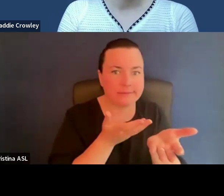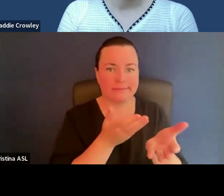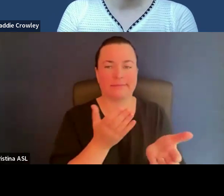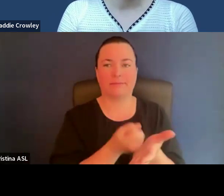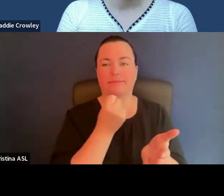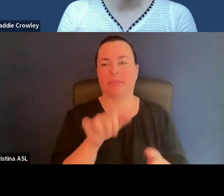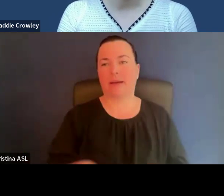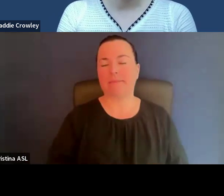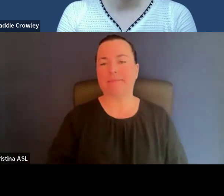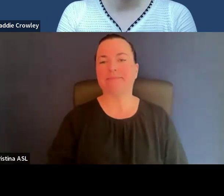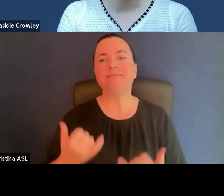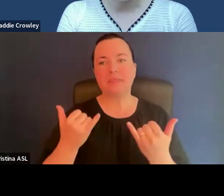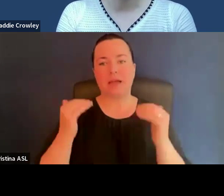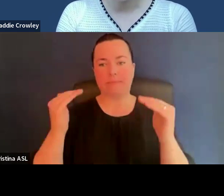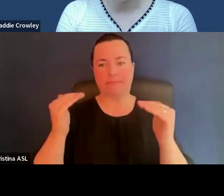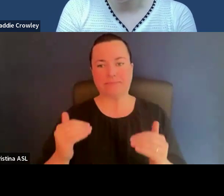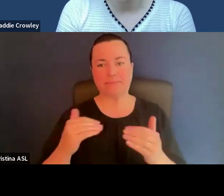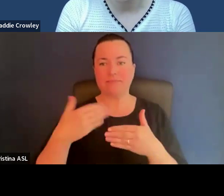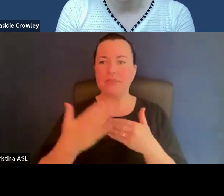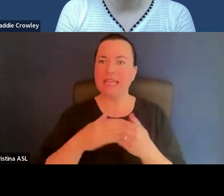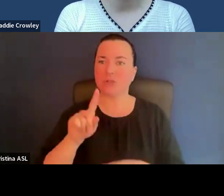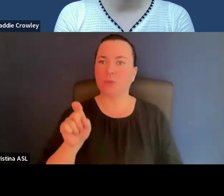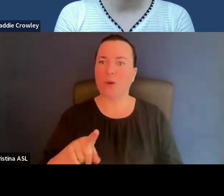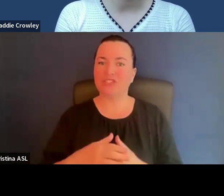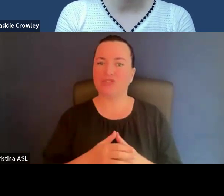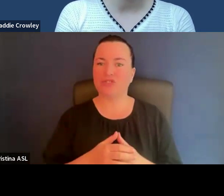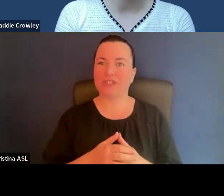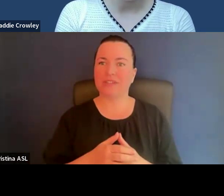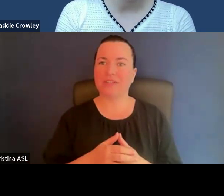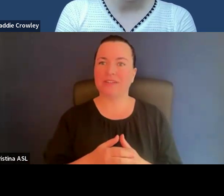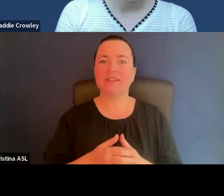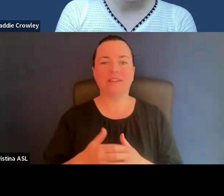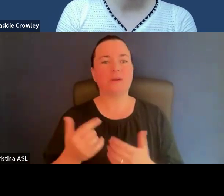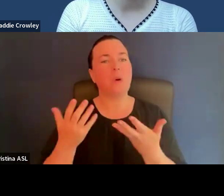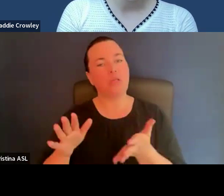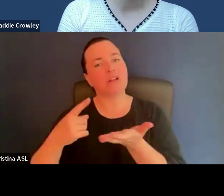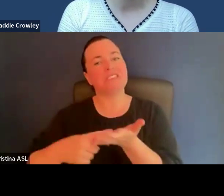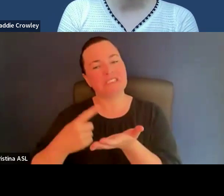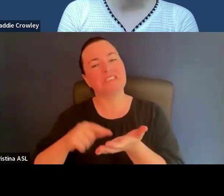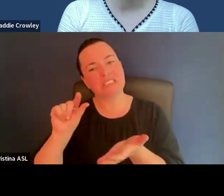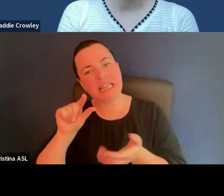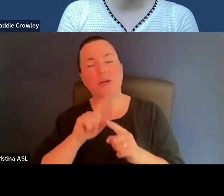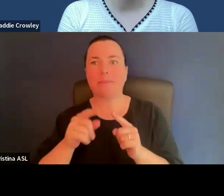which we talked a little bit about, but I'd like for folks to expand upon it. How can allies and supporters